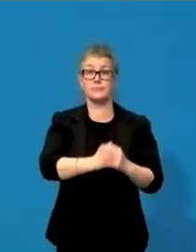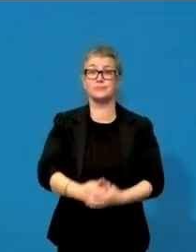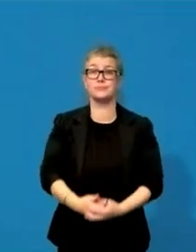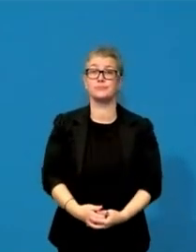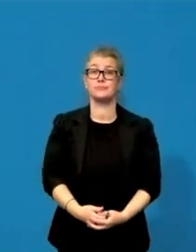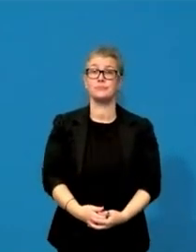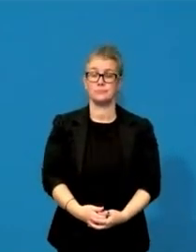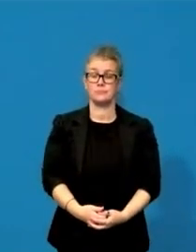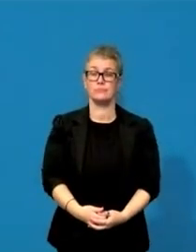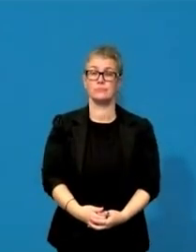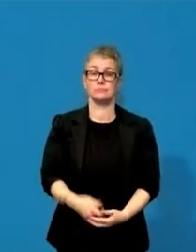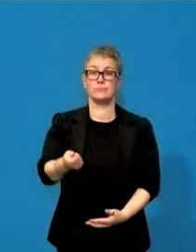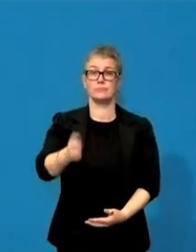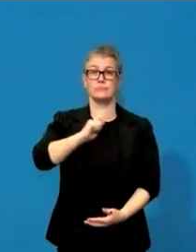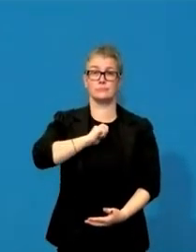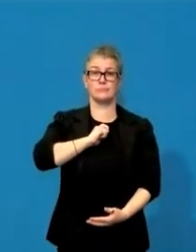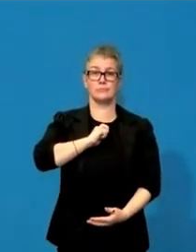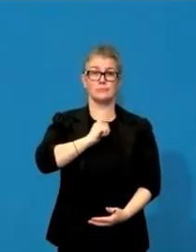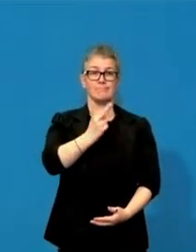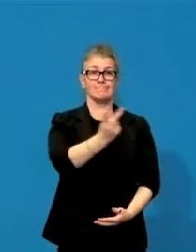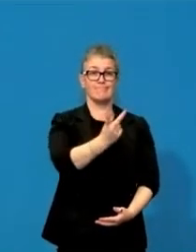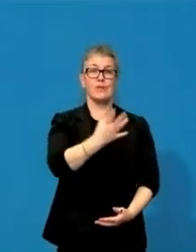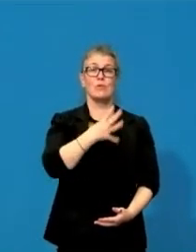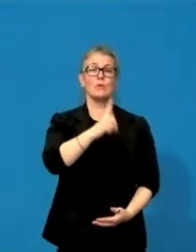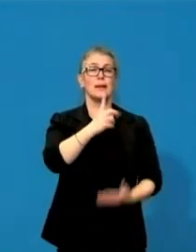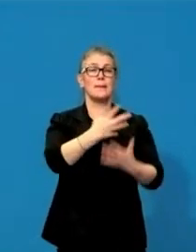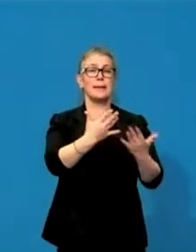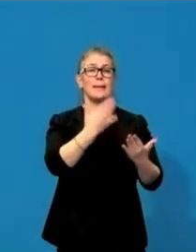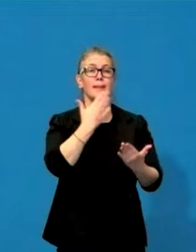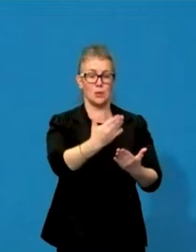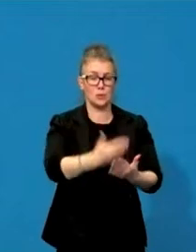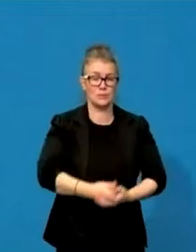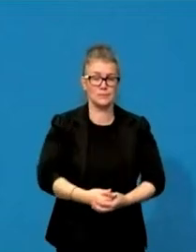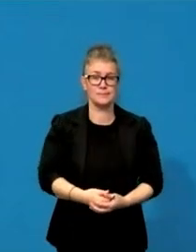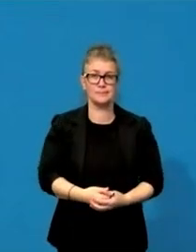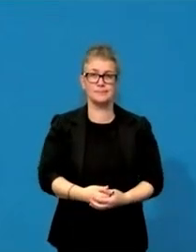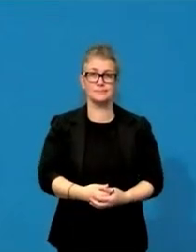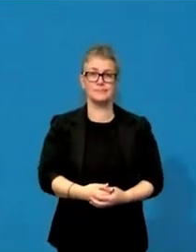you. COMMISSIONER MASON: Marmingee and Geoff, I just want to say thank you for giving evidence today.